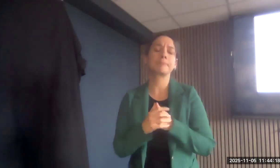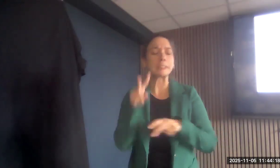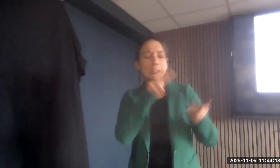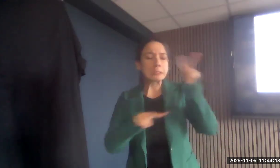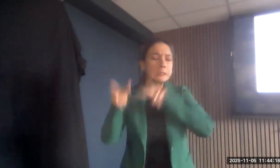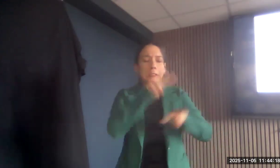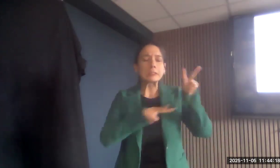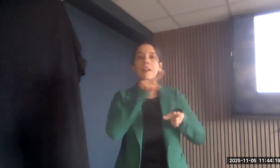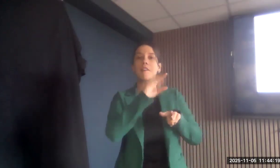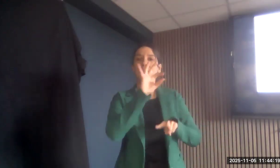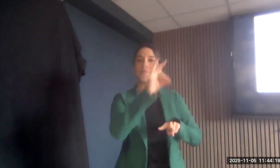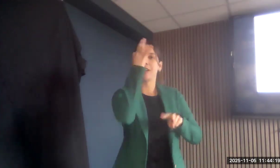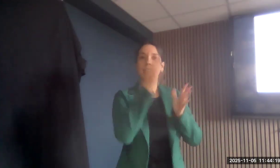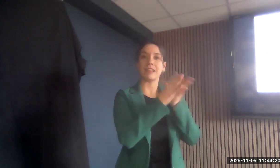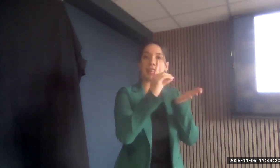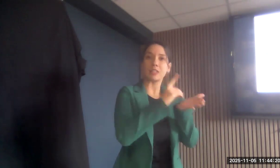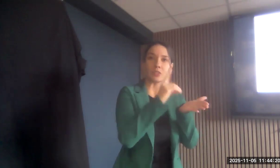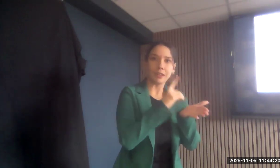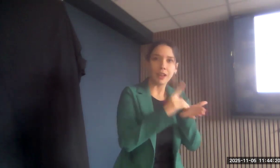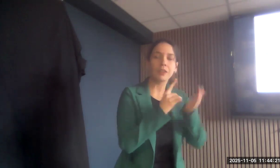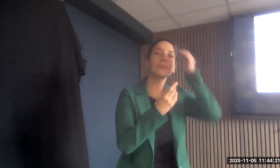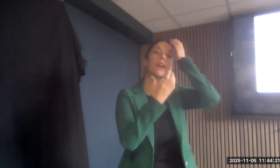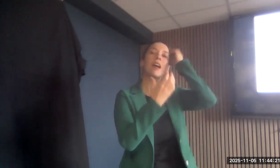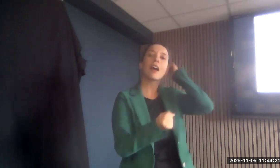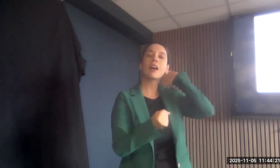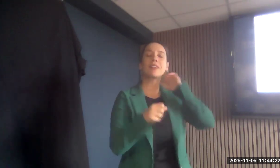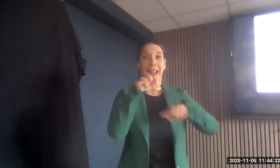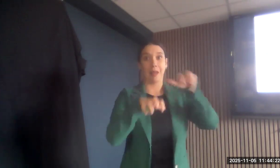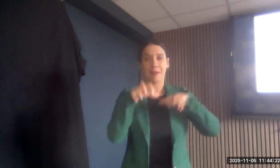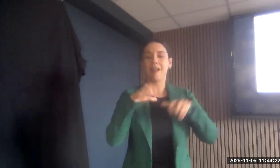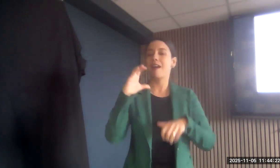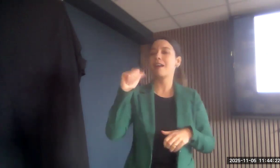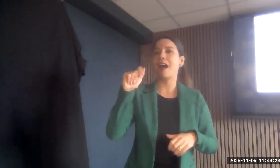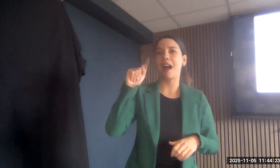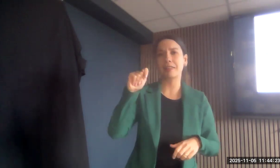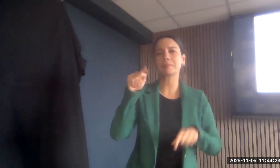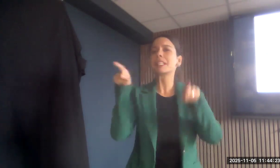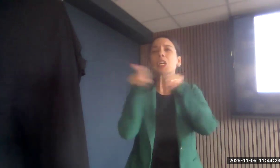So, how did this sign RAT emerge? So we look to the French dictionary.